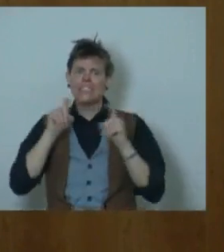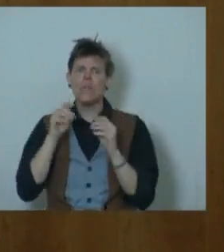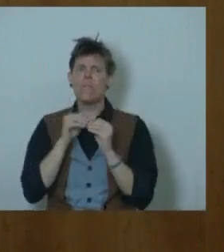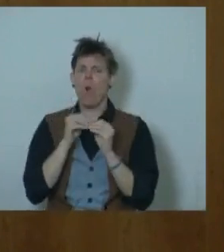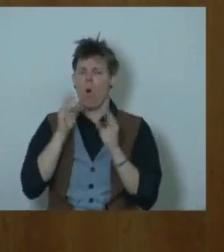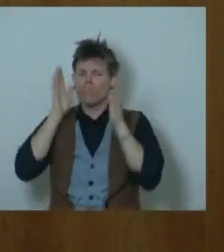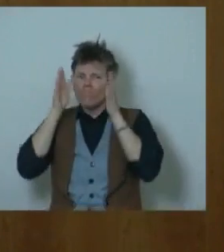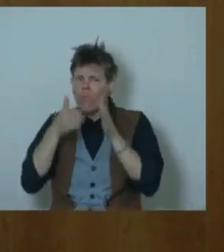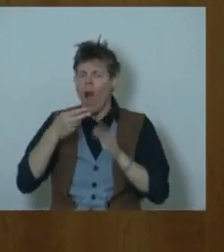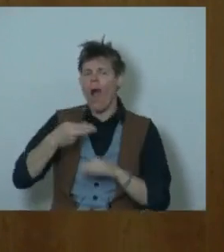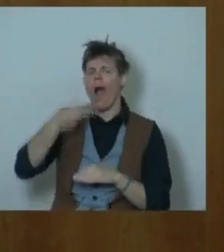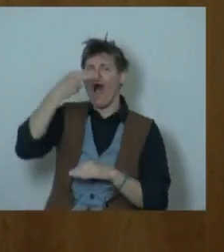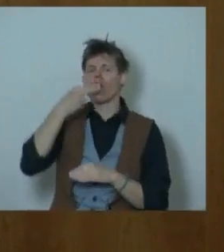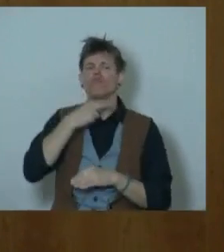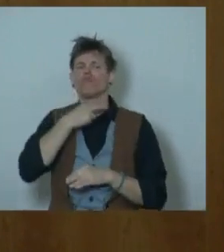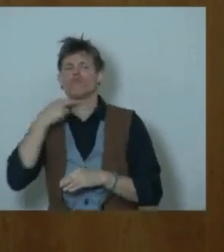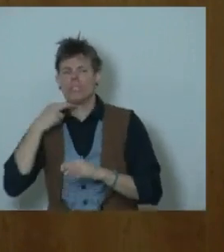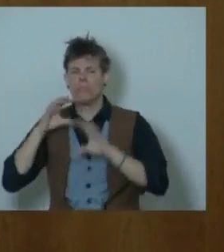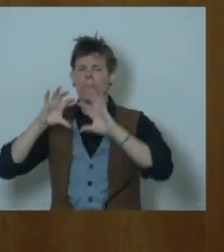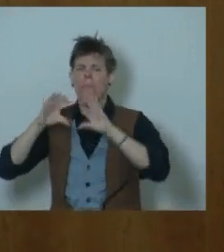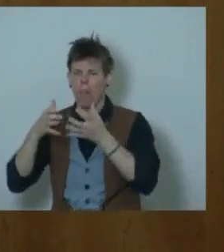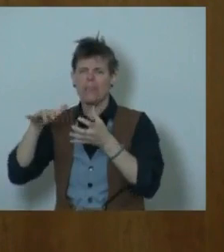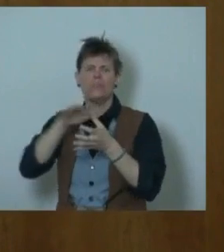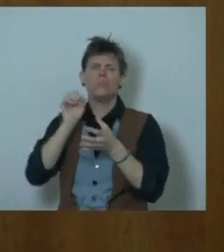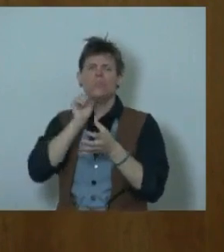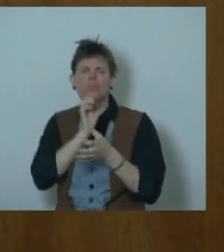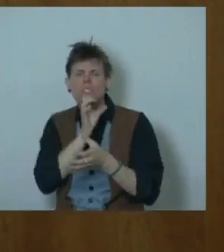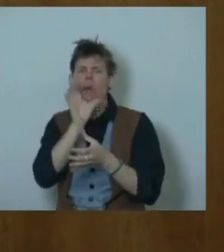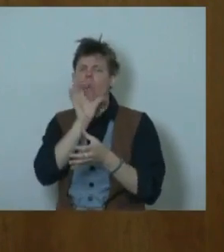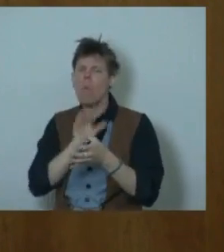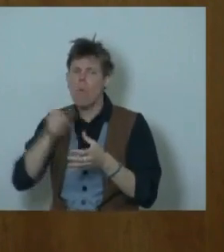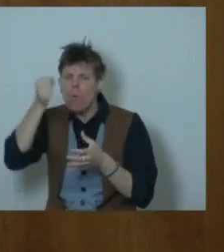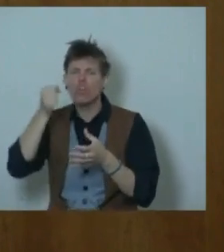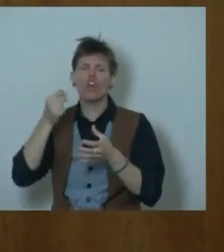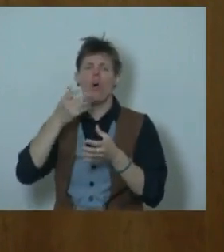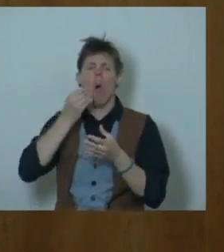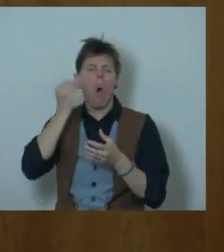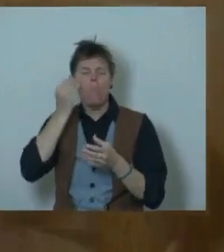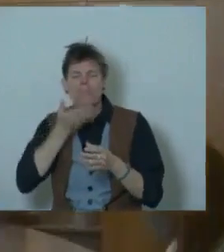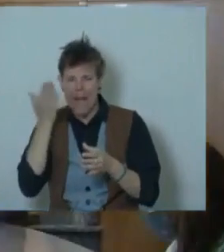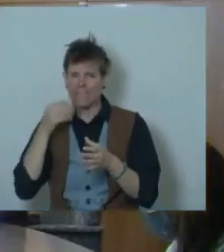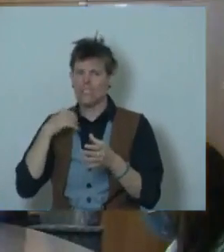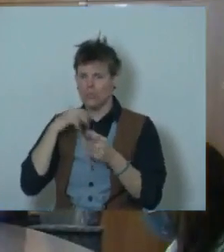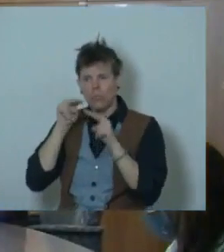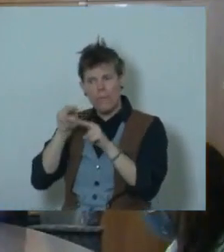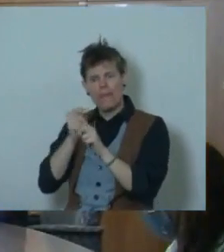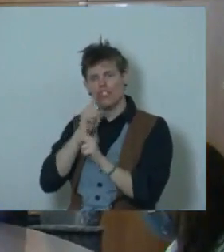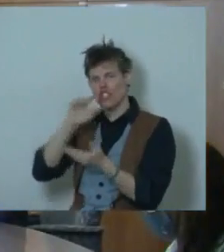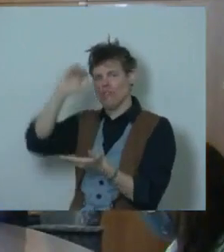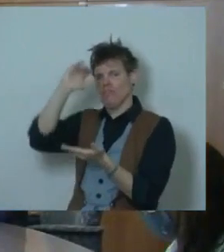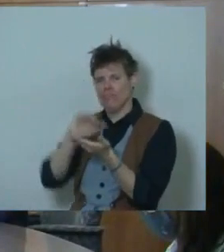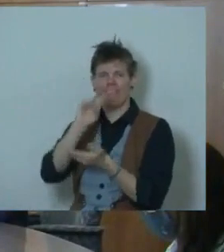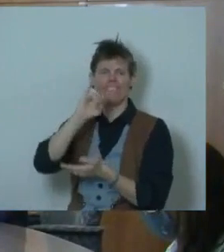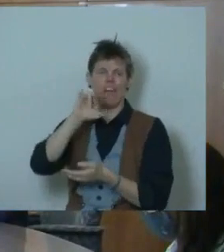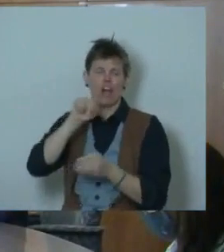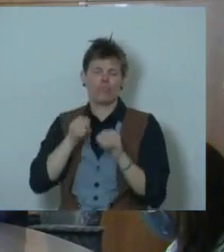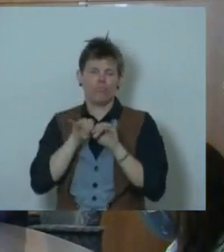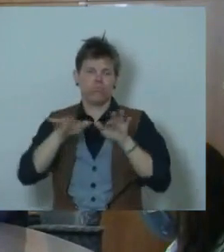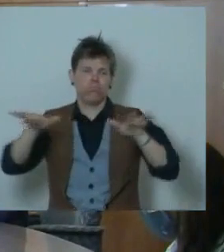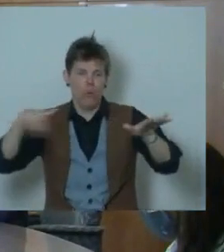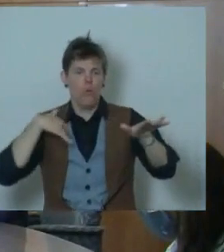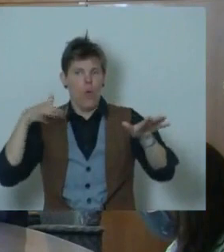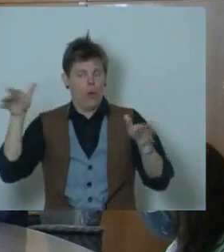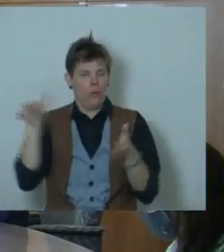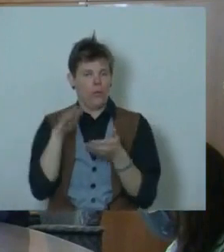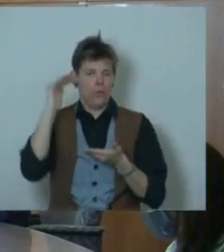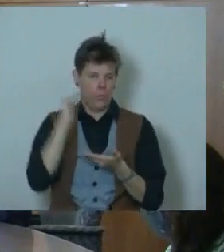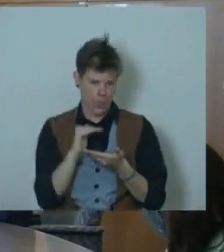OUR GOAL IS TO BE PROACTIVE AND AGGRESSIVE LEAK TEST THESE AT RISK COMMUNITIES AND STEM THE VIRUS.